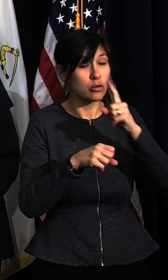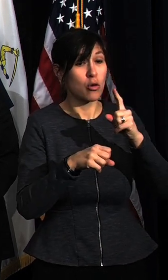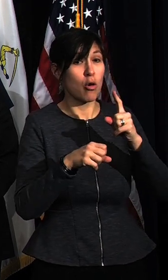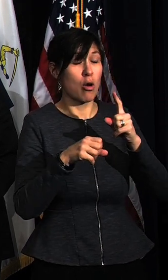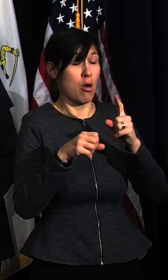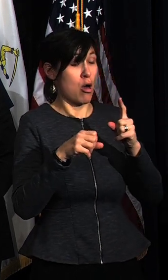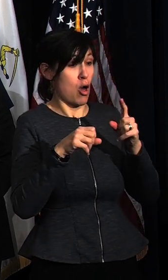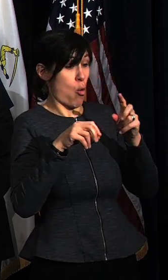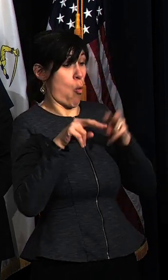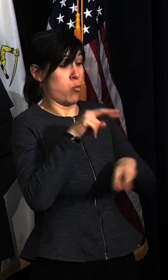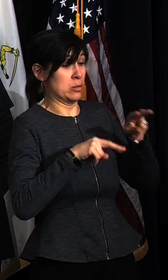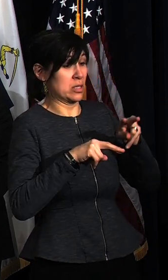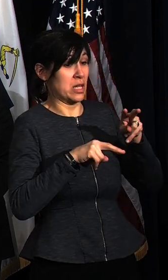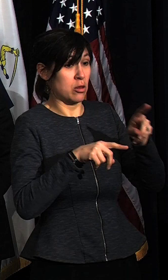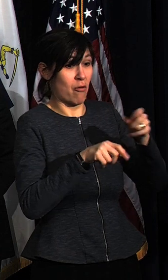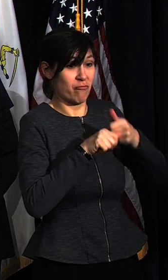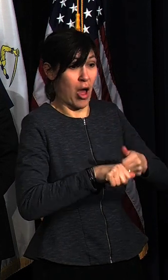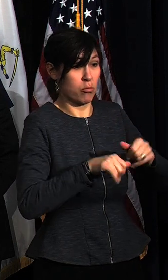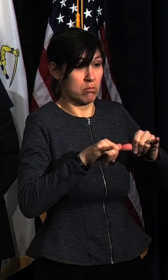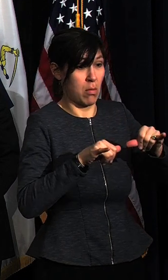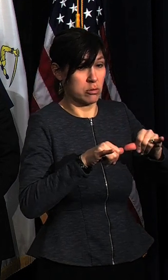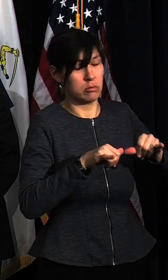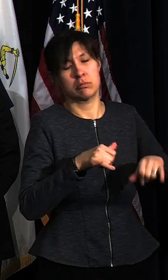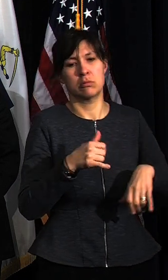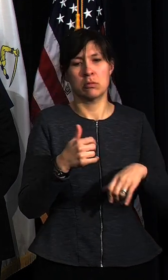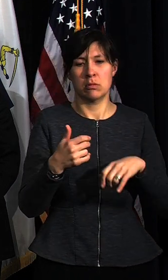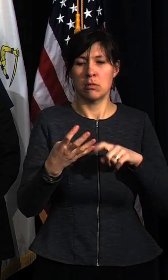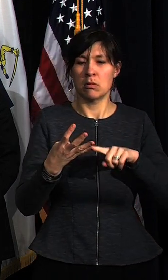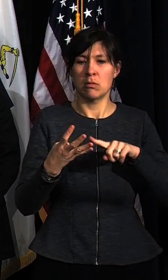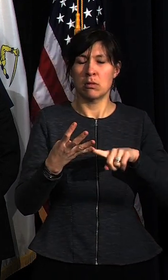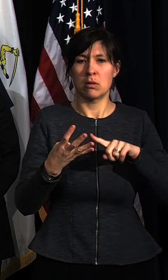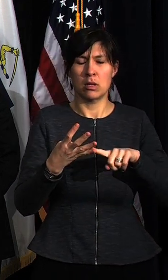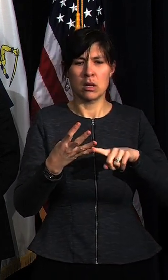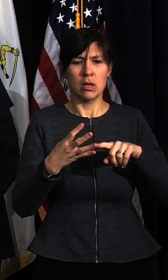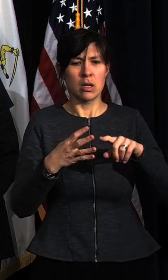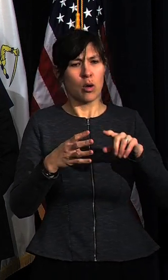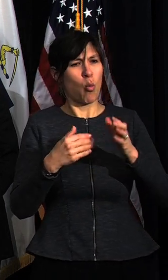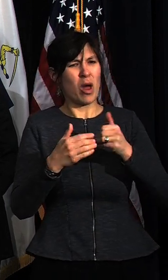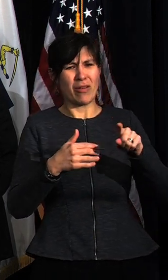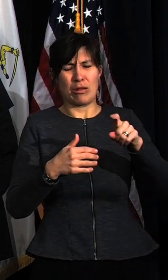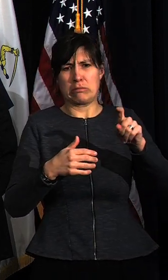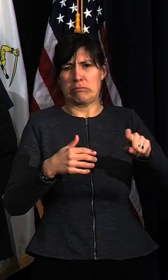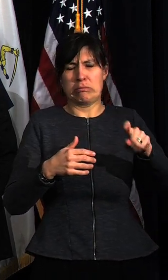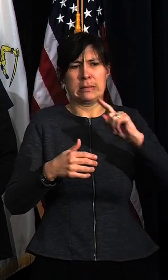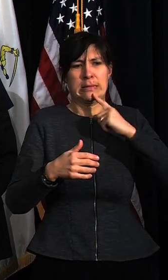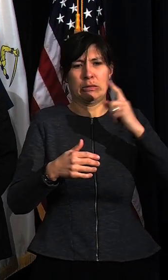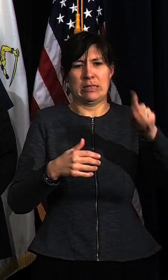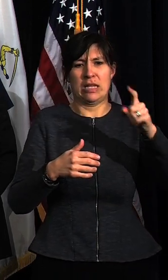Fourth, assess the T’s most urgent capital and infrastructure needs, authorize a capital